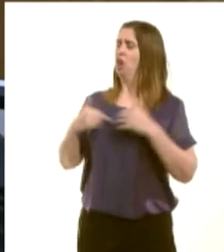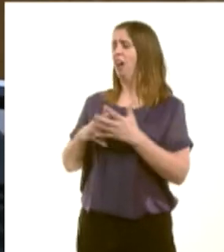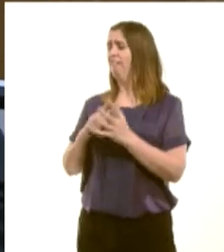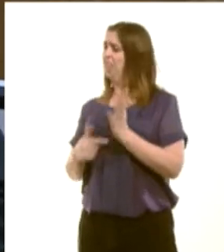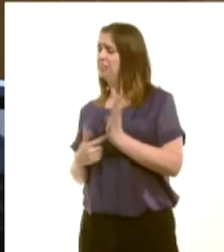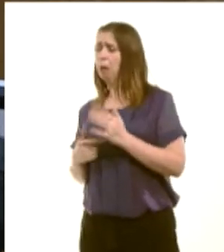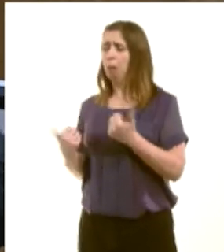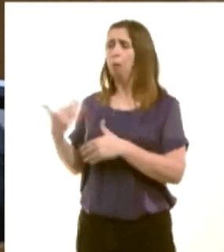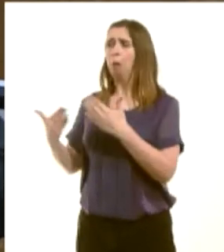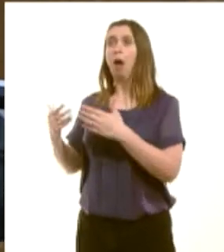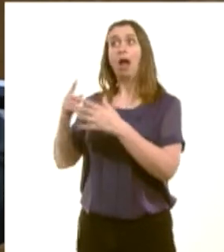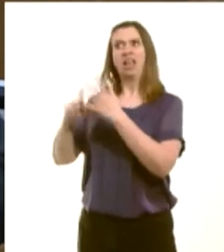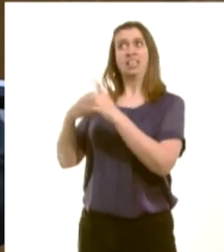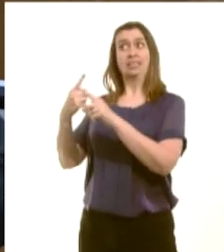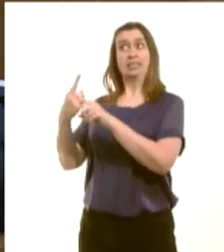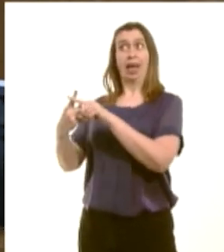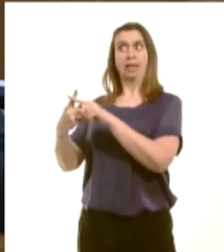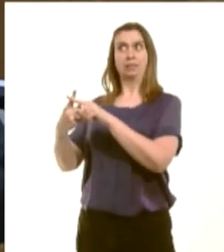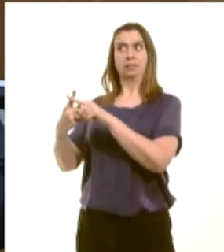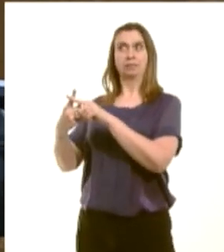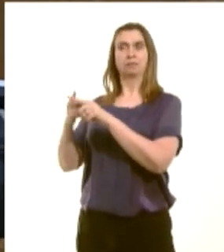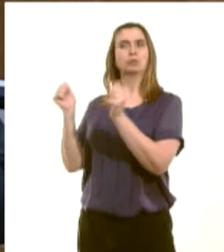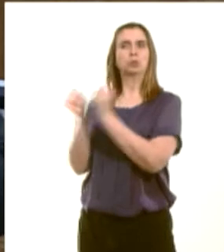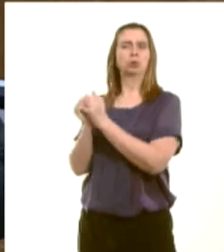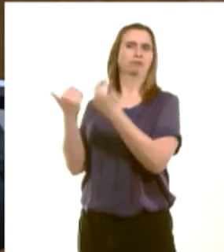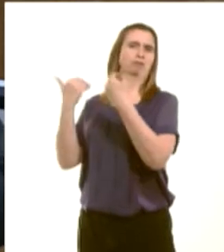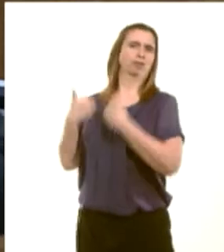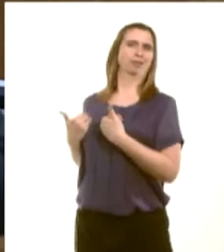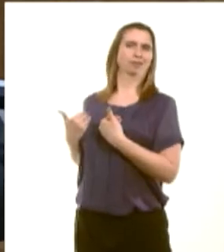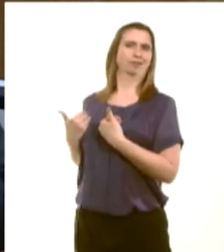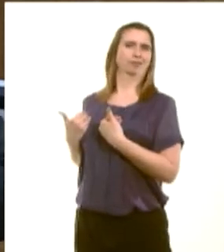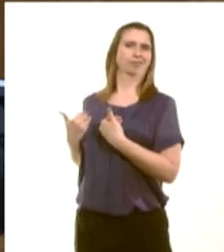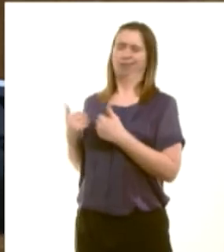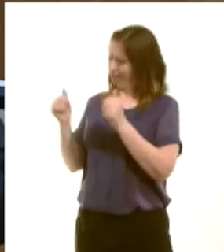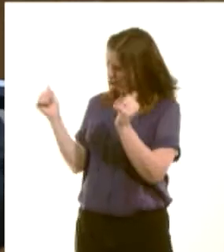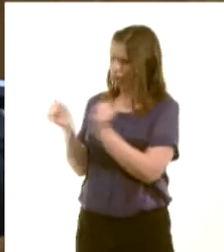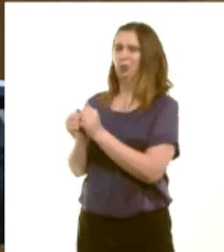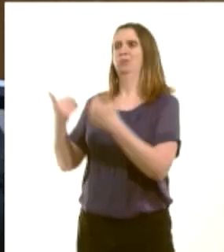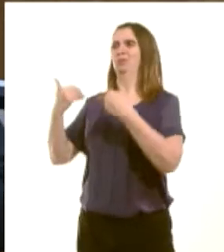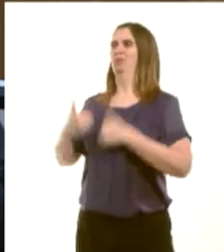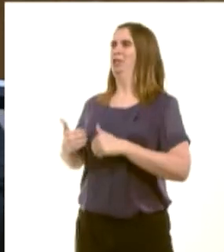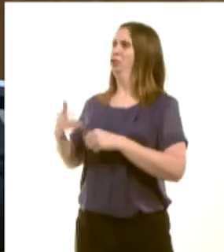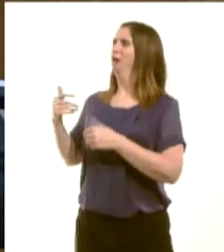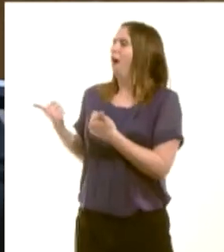for the rich from the party opposite, theyíre silent about imposing new tax burdens on the